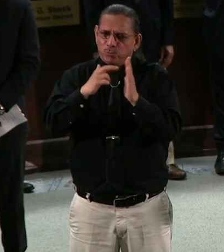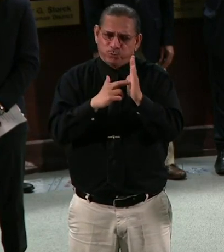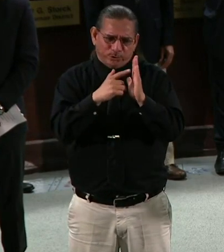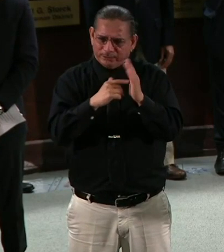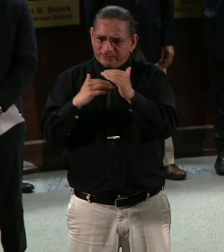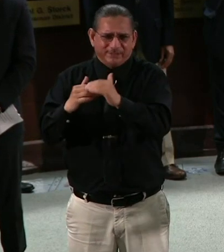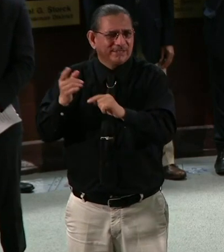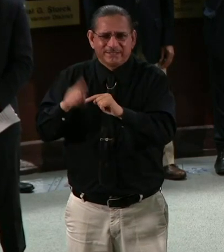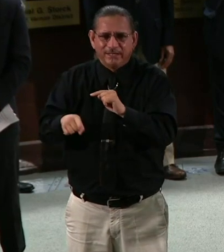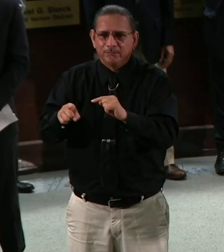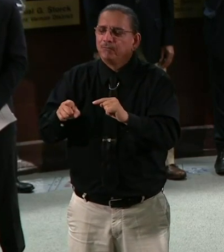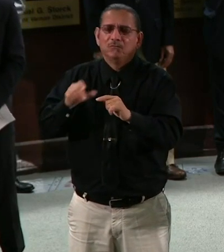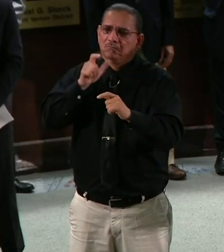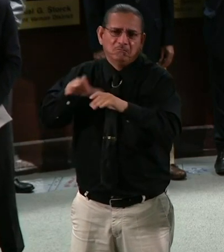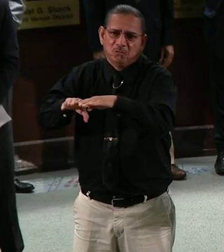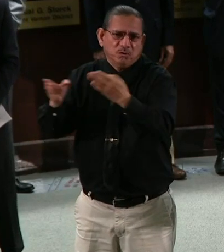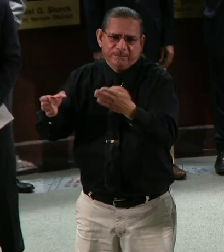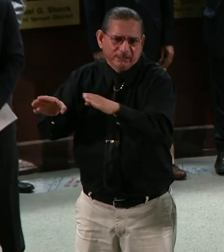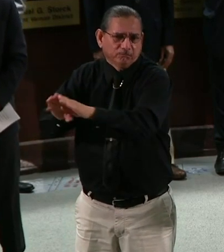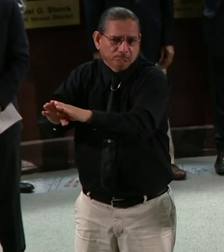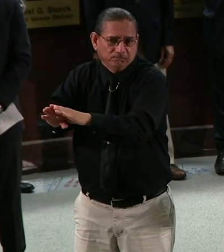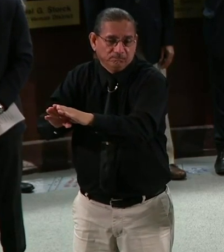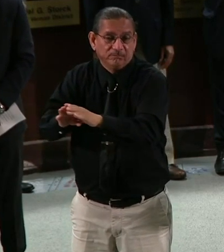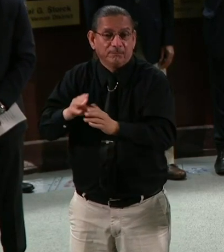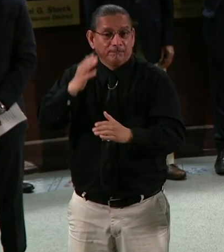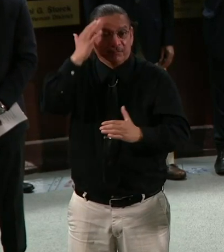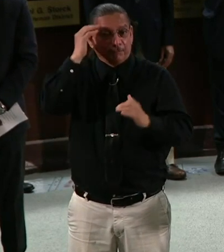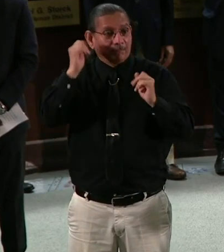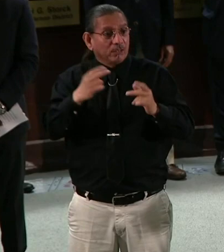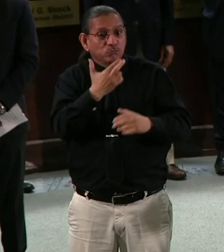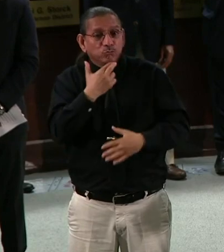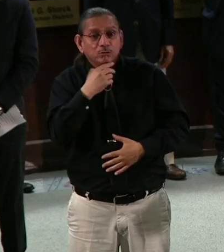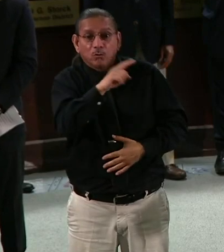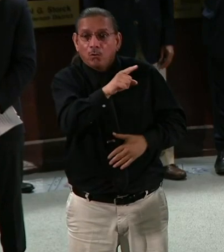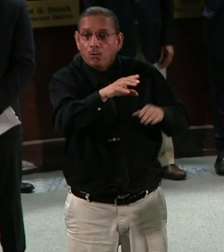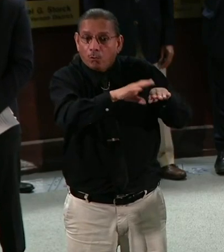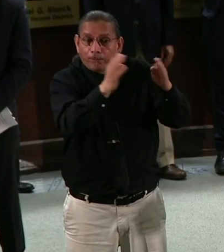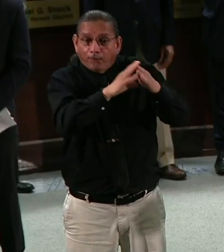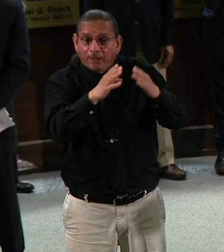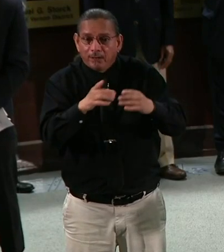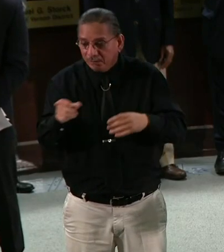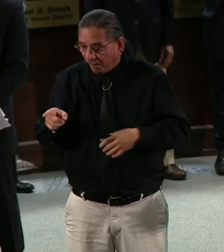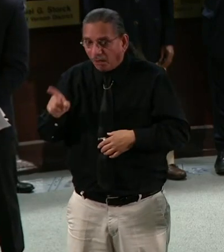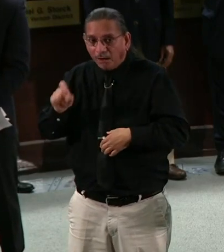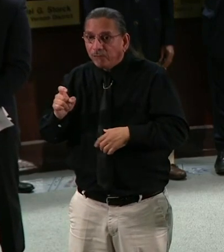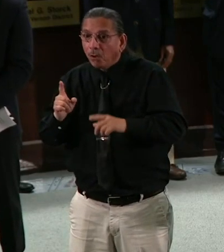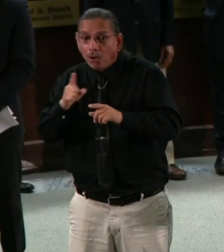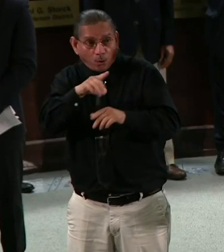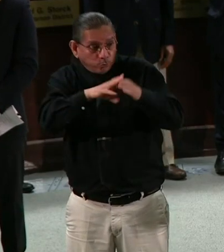DOES NOT HALF TO OPEN. AND JUST BECAUSE THERE ARE MORE PLACES